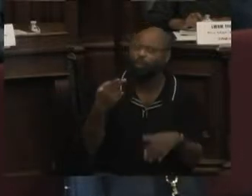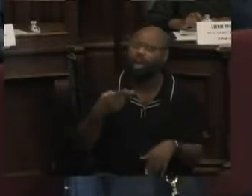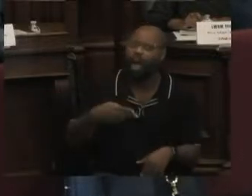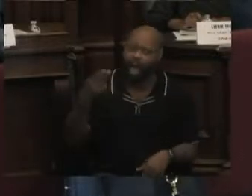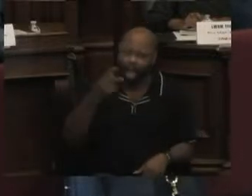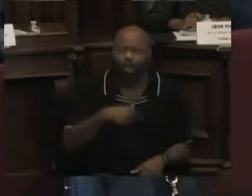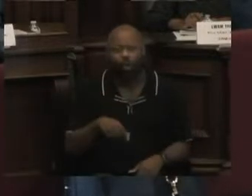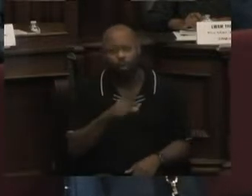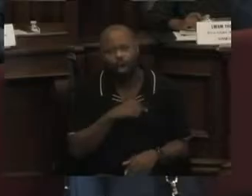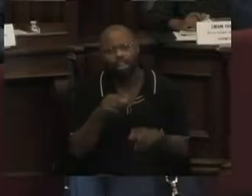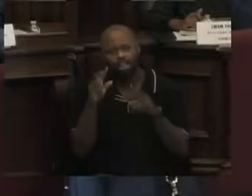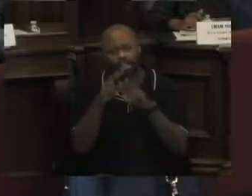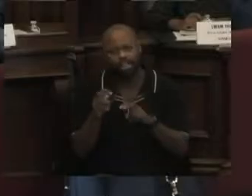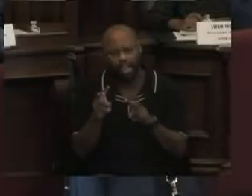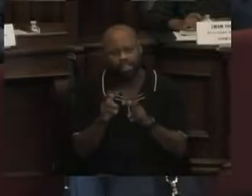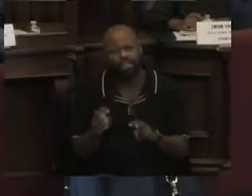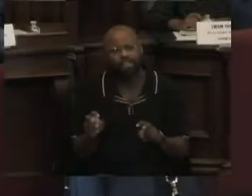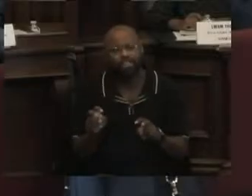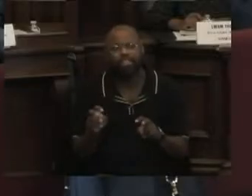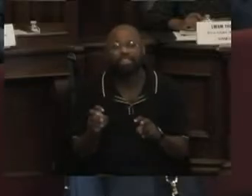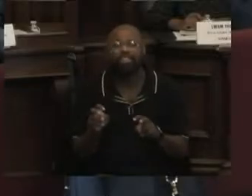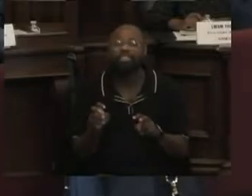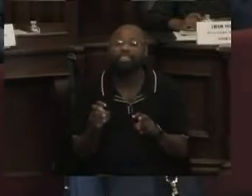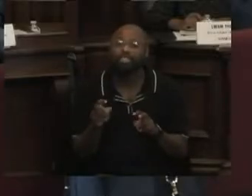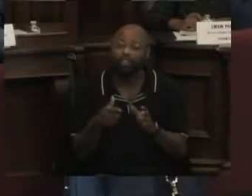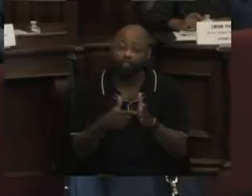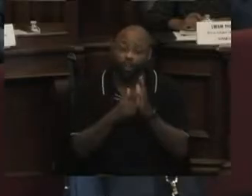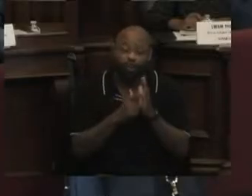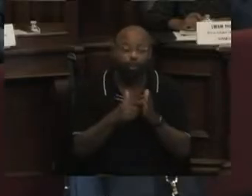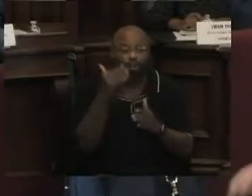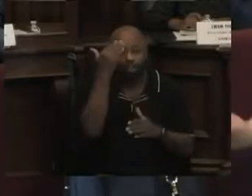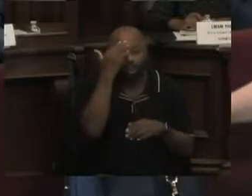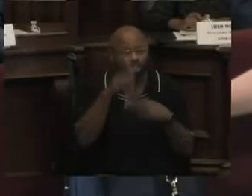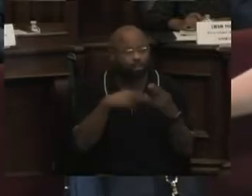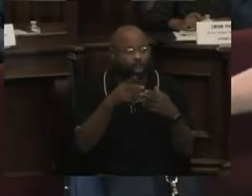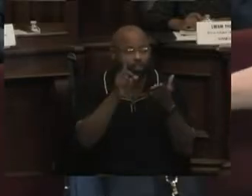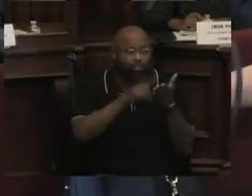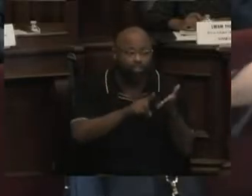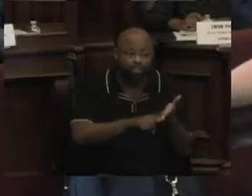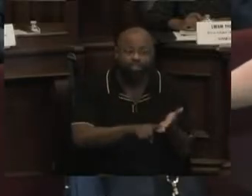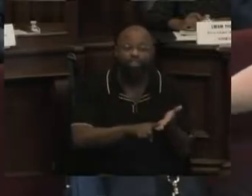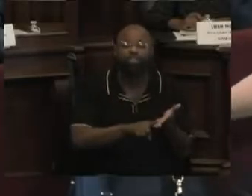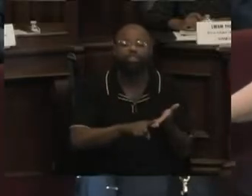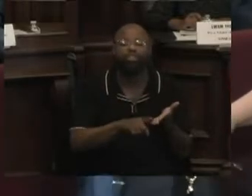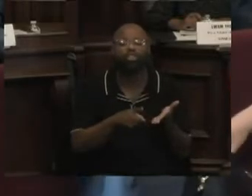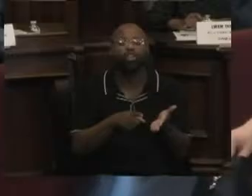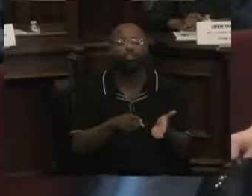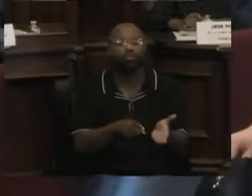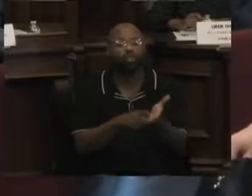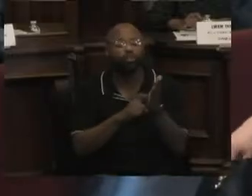from Miss Jenks is a high